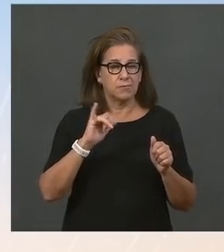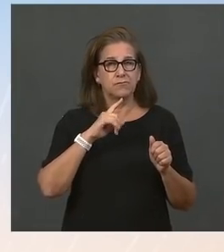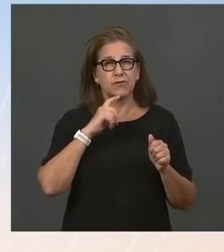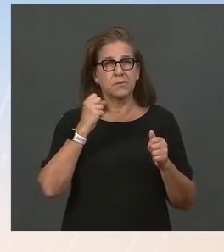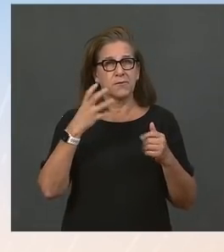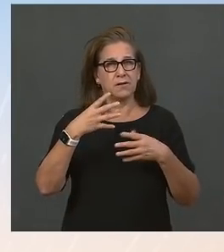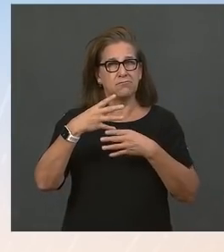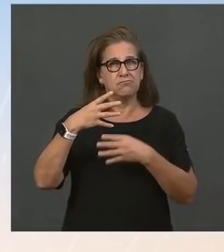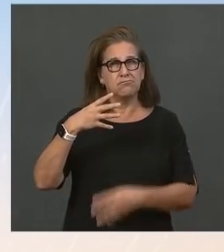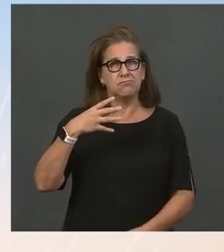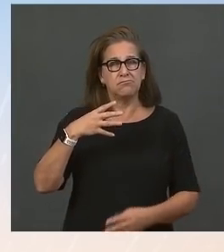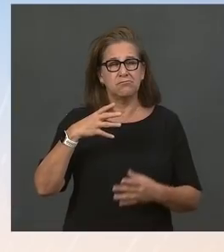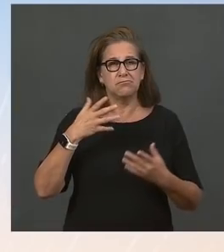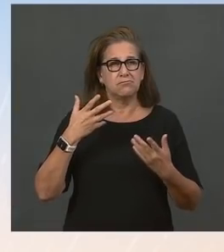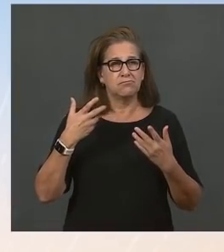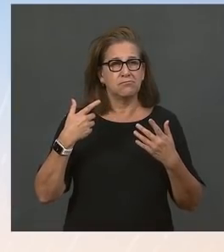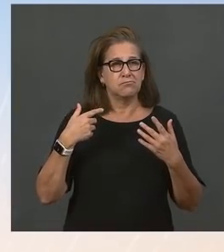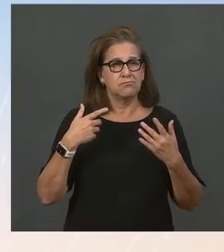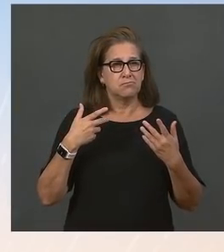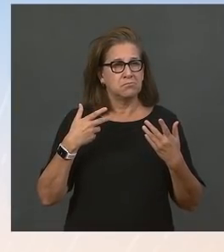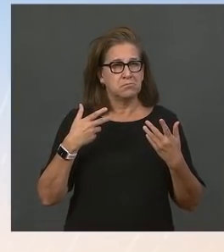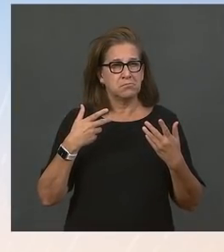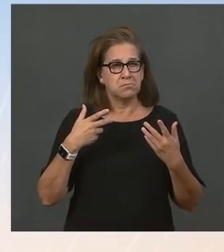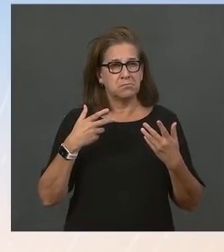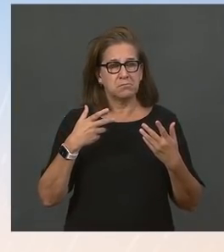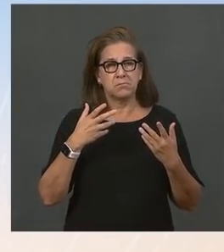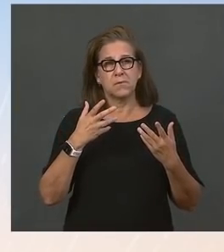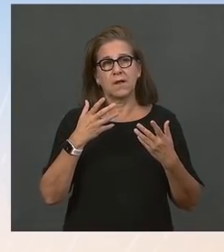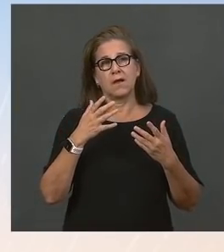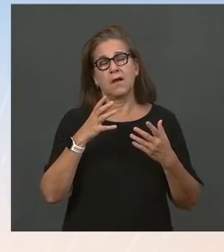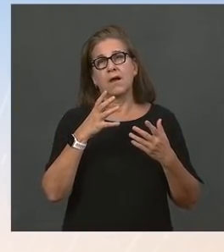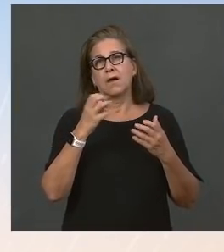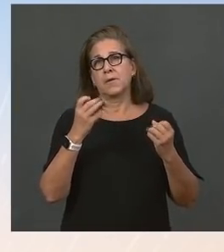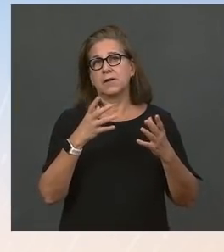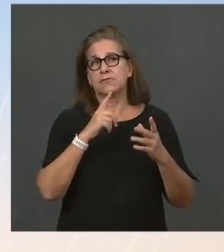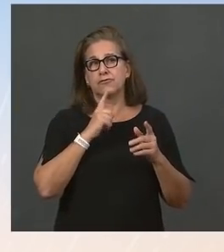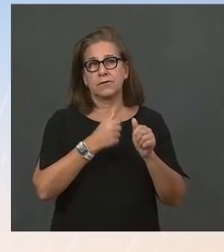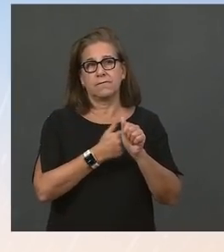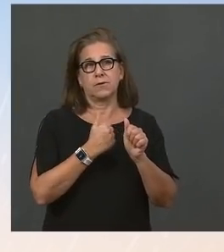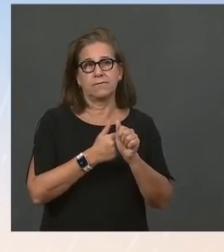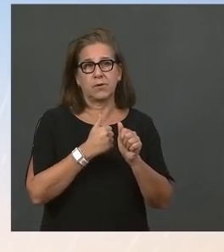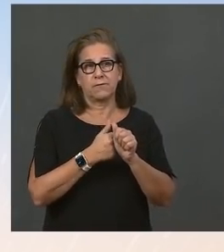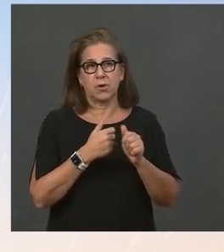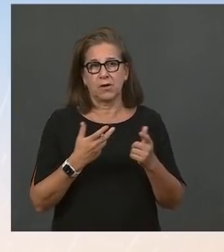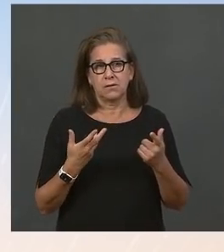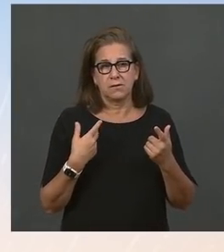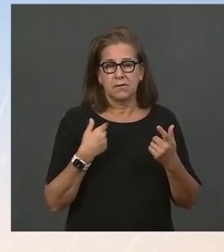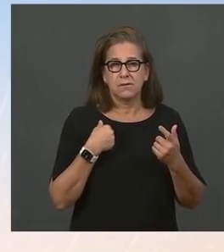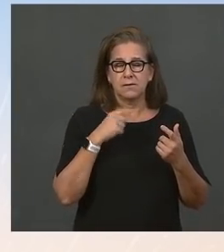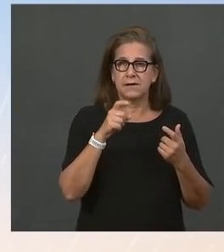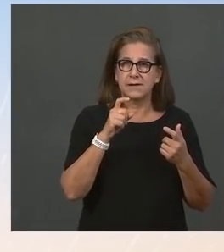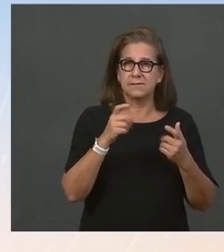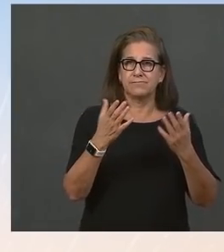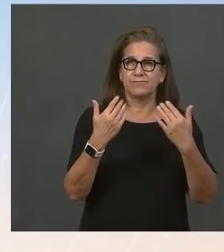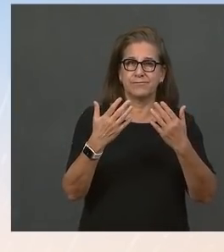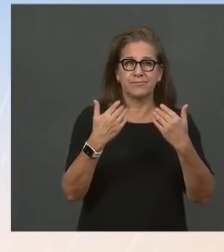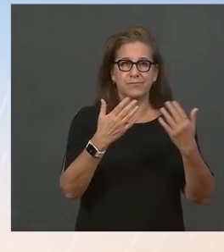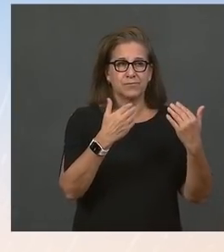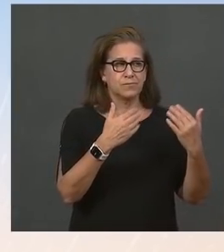who are taking advantage of every honest taxpayer, and invest in enforcement to stop 1 percent from evading $160 billion in taxes per year,